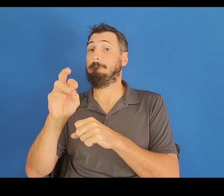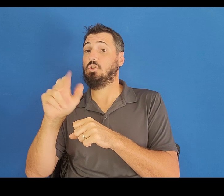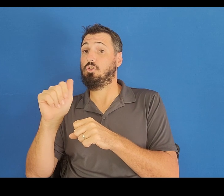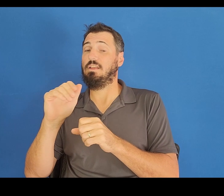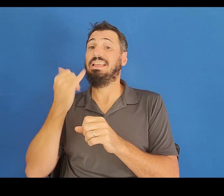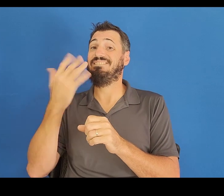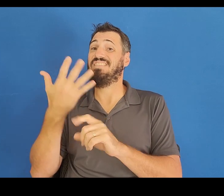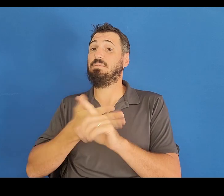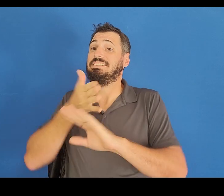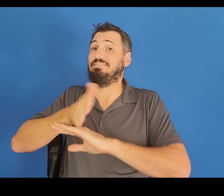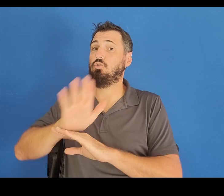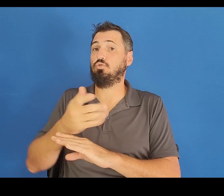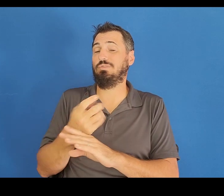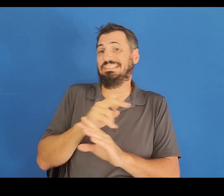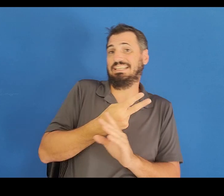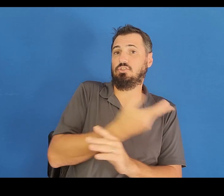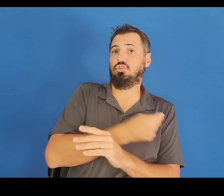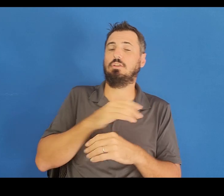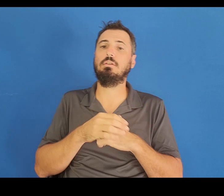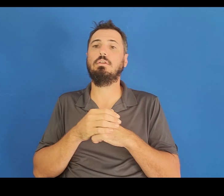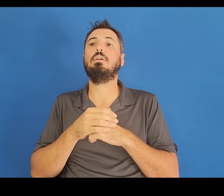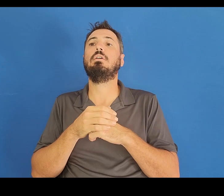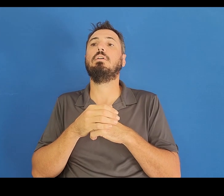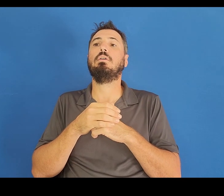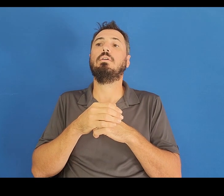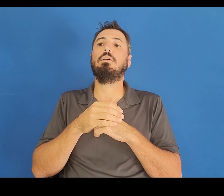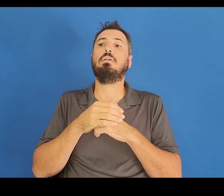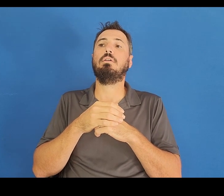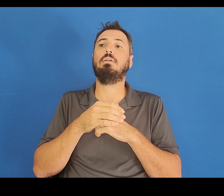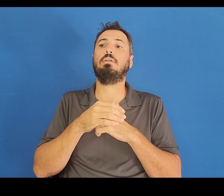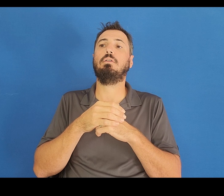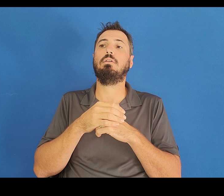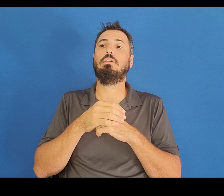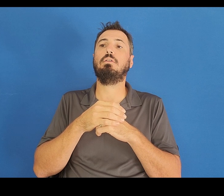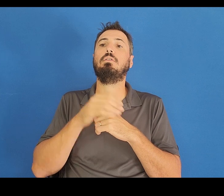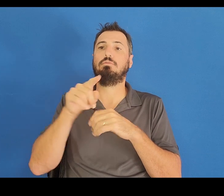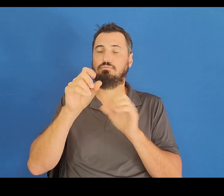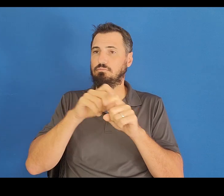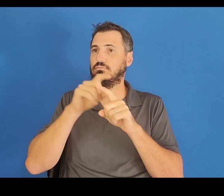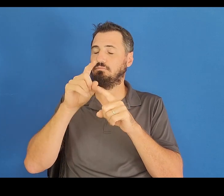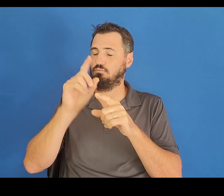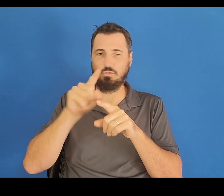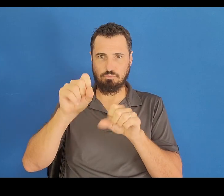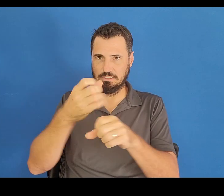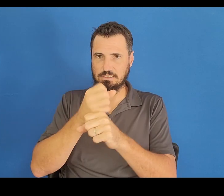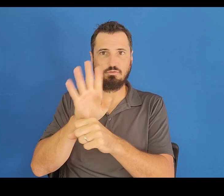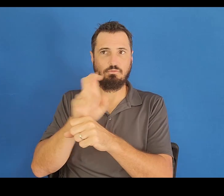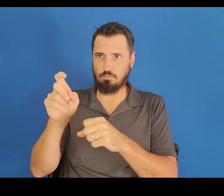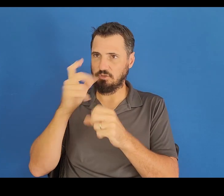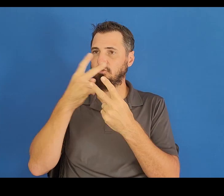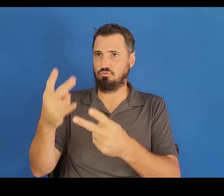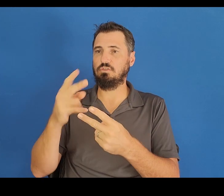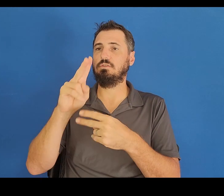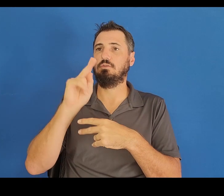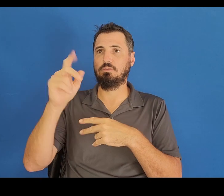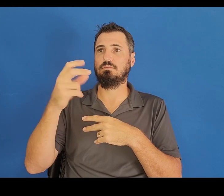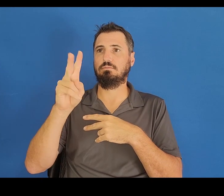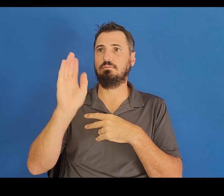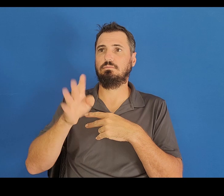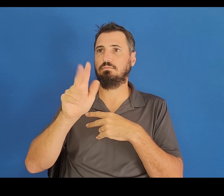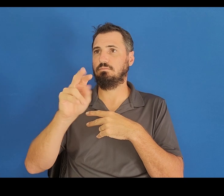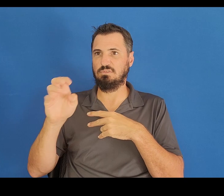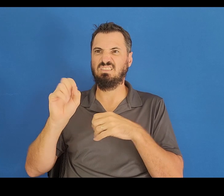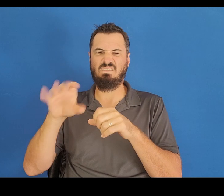For a full list of pharmacies, clinics, and hospitals where you can get a vaccine seven days a week, visit http://www.kauai.gov/vaccine